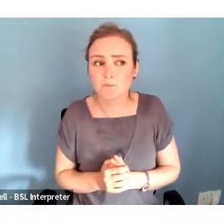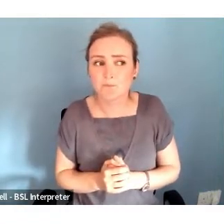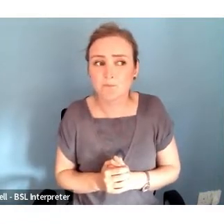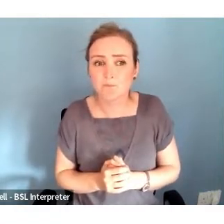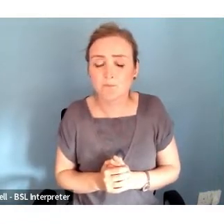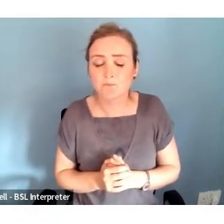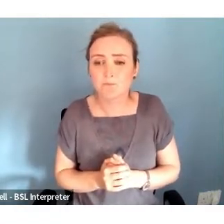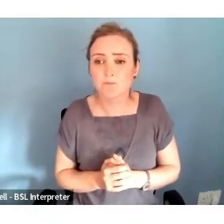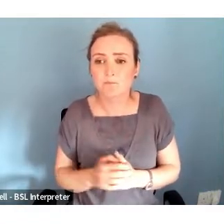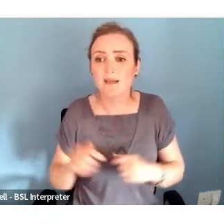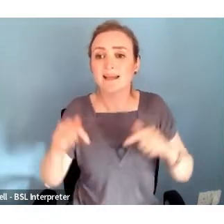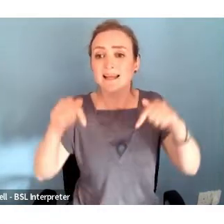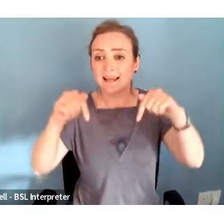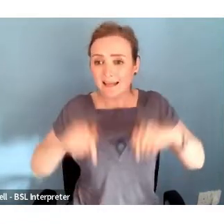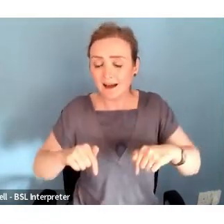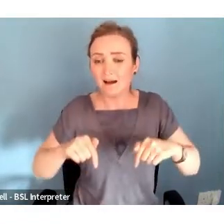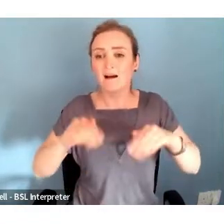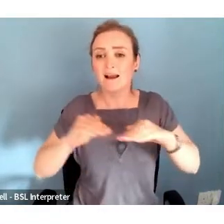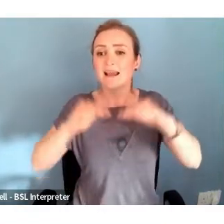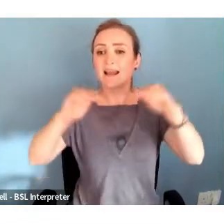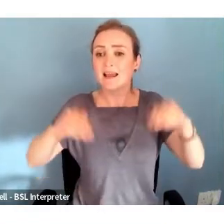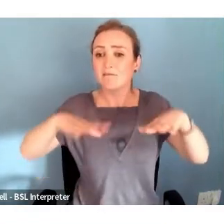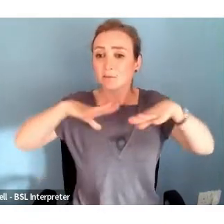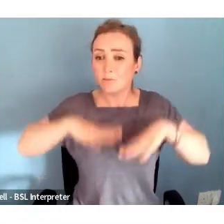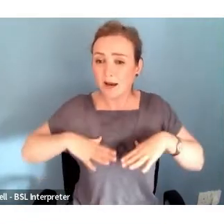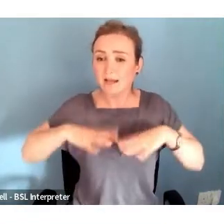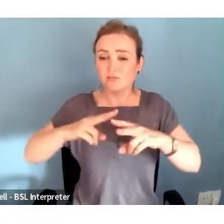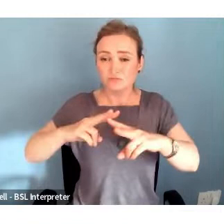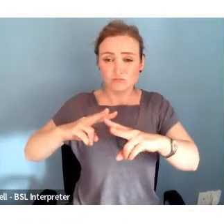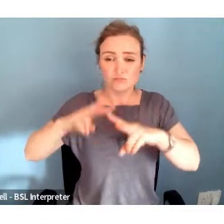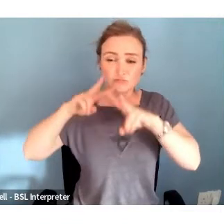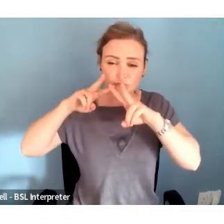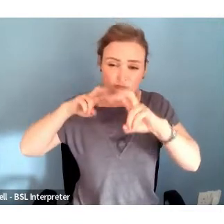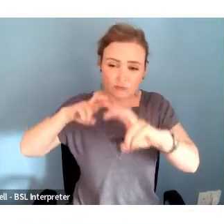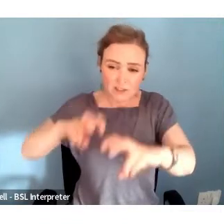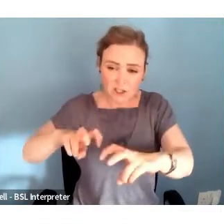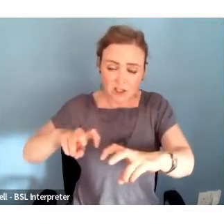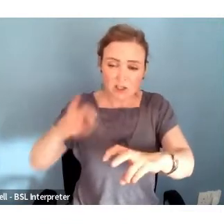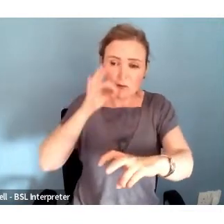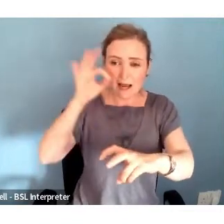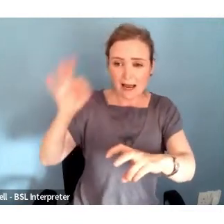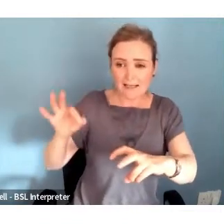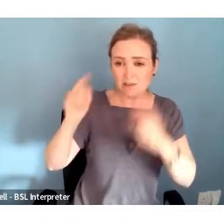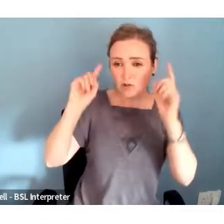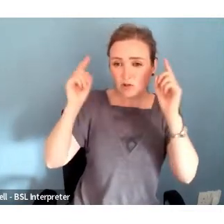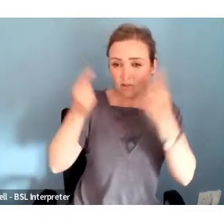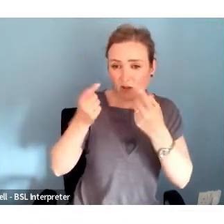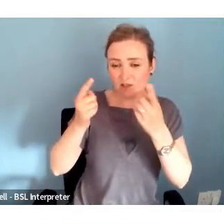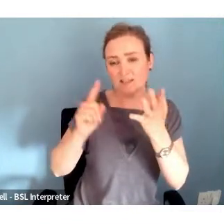do the research, we got a university to carry it out for us UCL